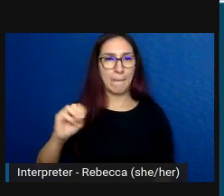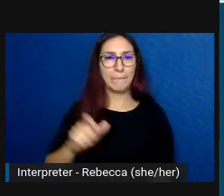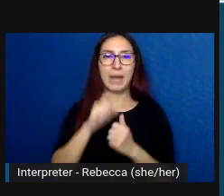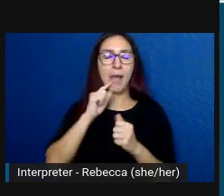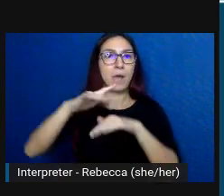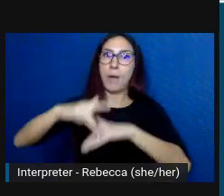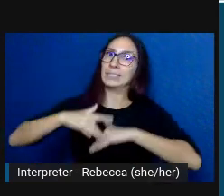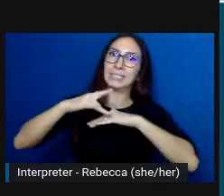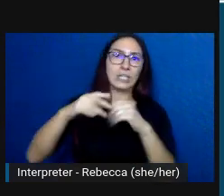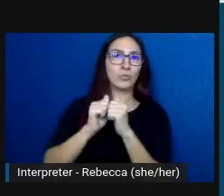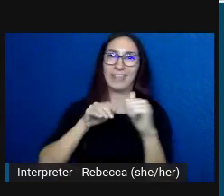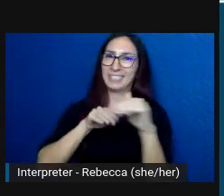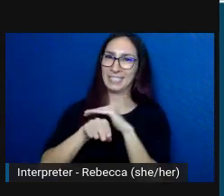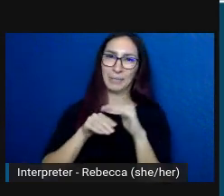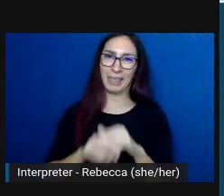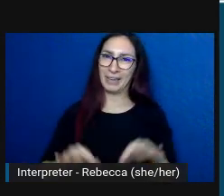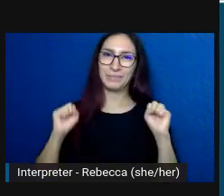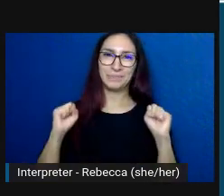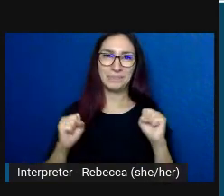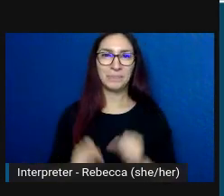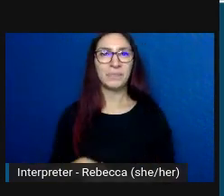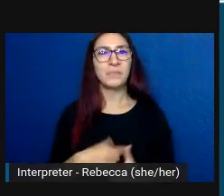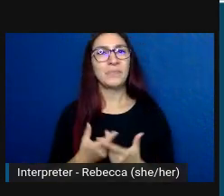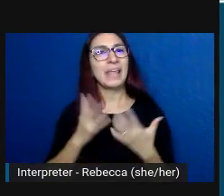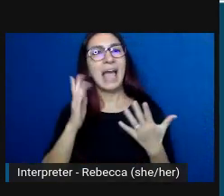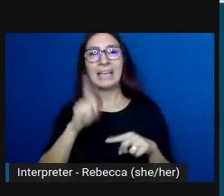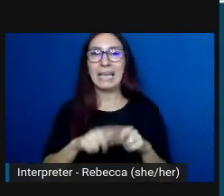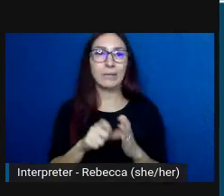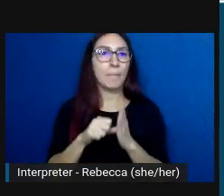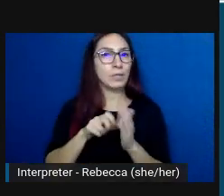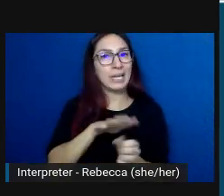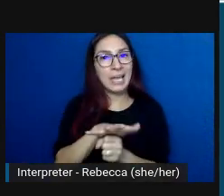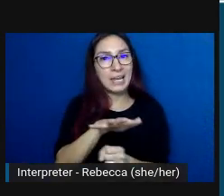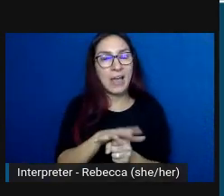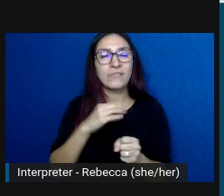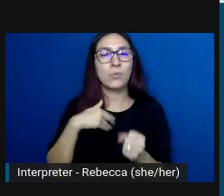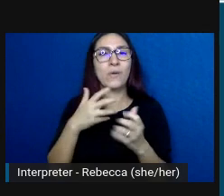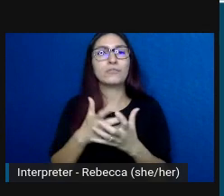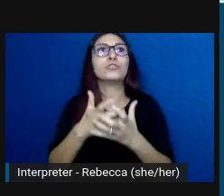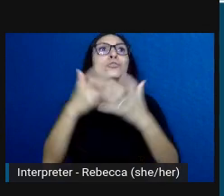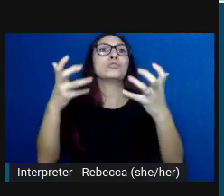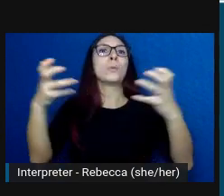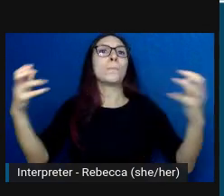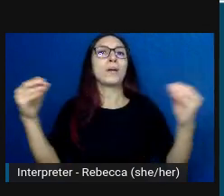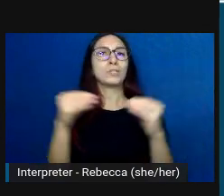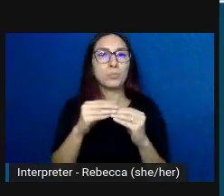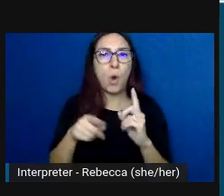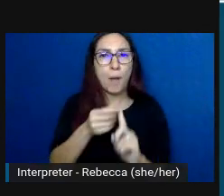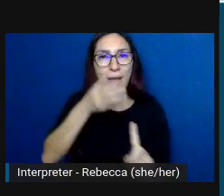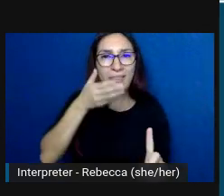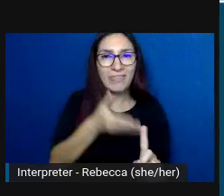I can't stress enough that there is so much more to this than I can cover in today's talk.